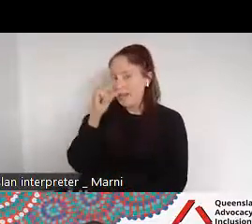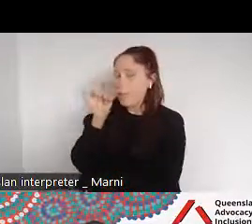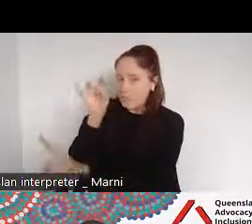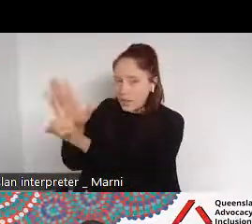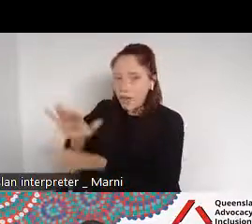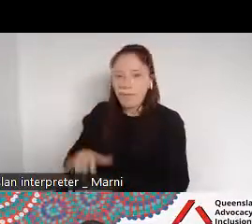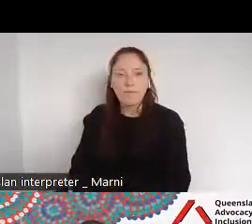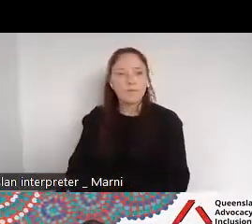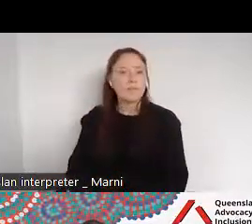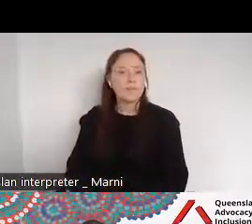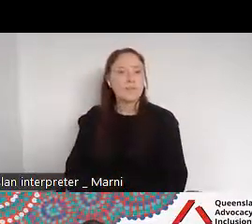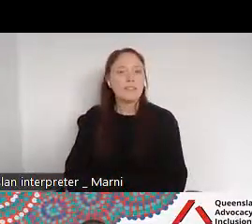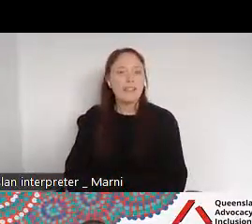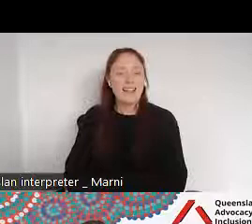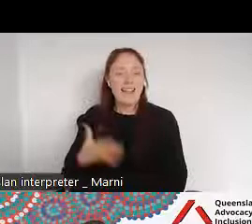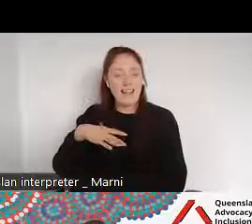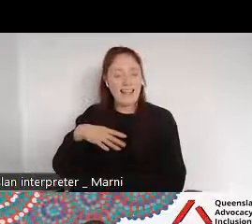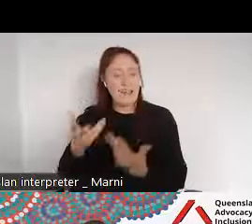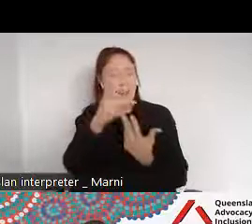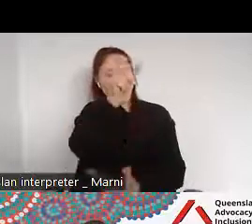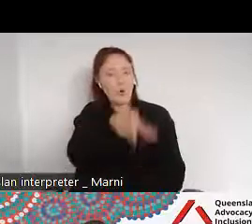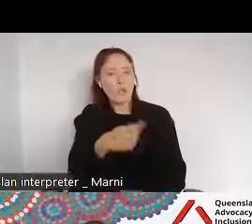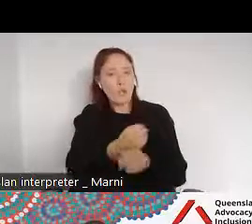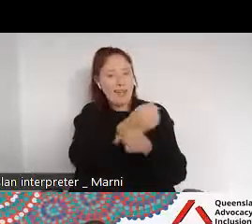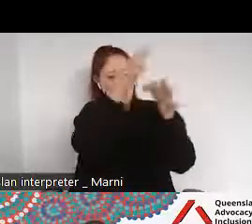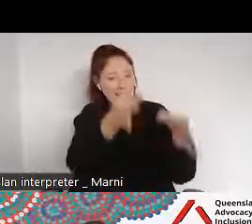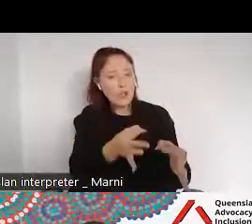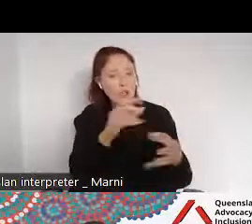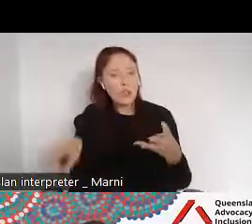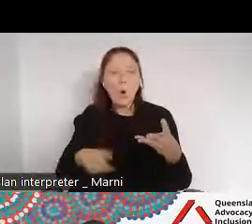in relation to the matter or the adult is likely to do something in relation to the matter that